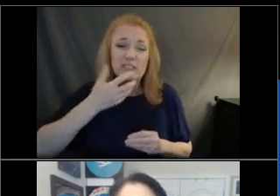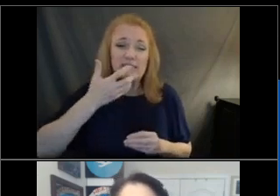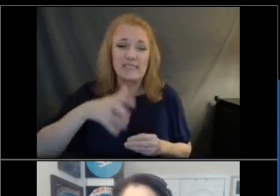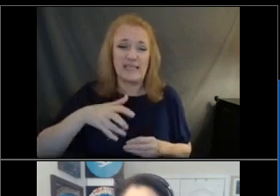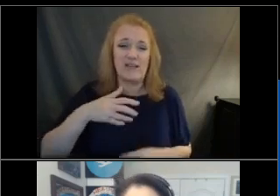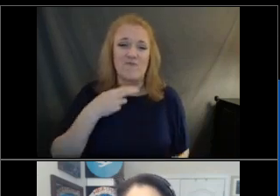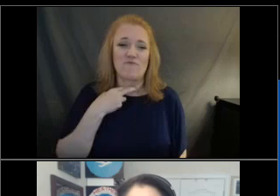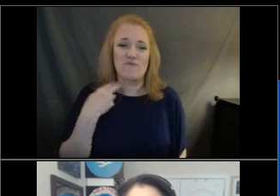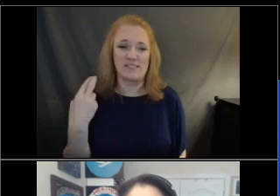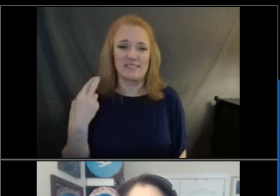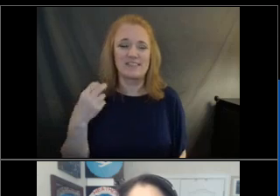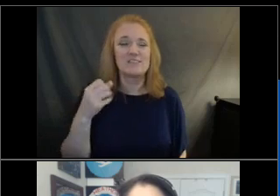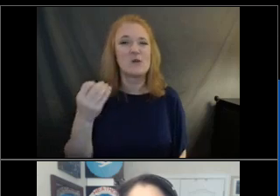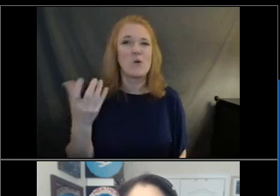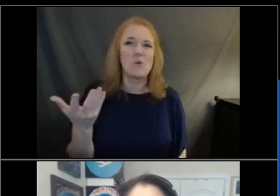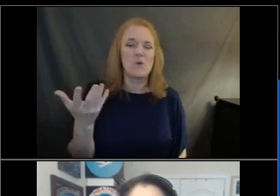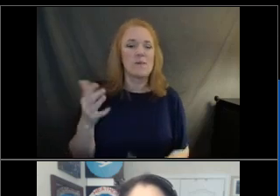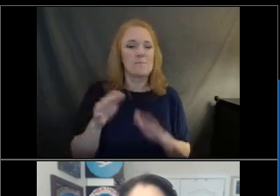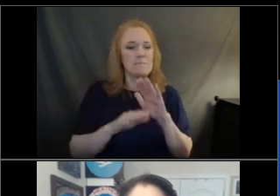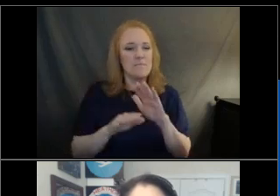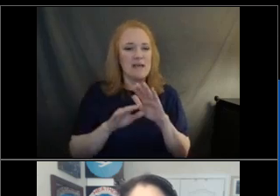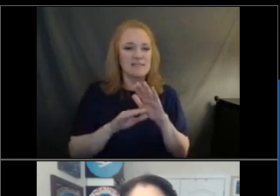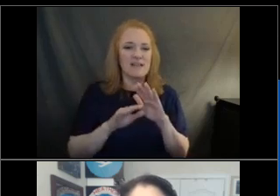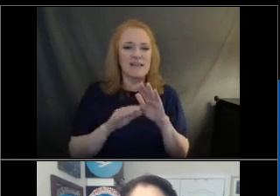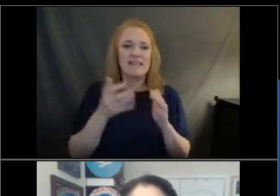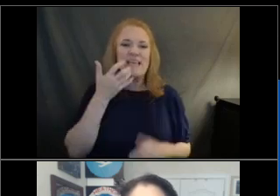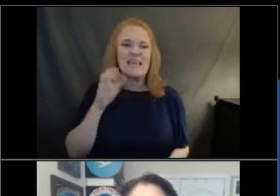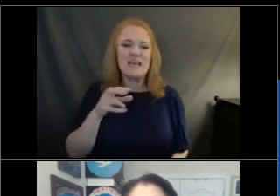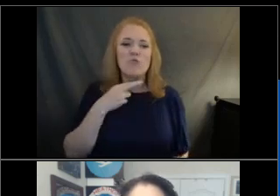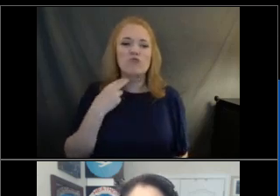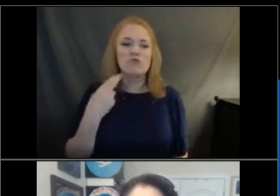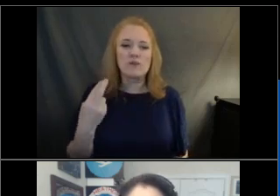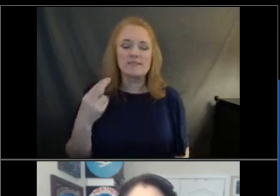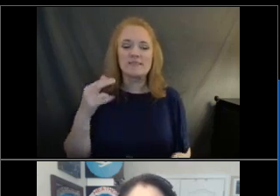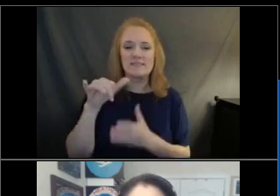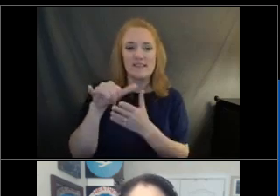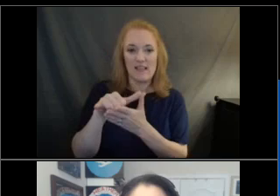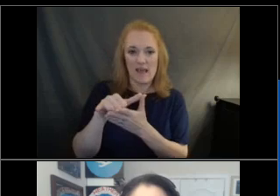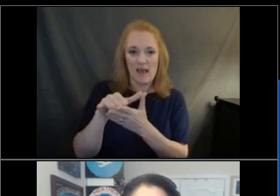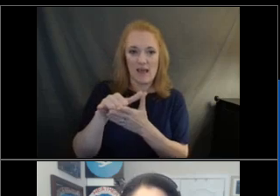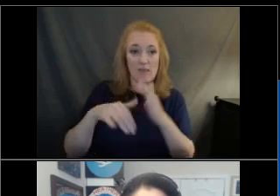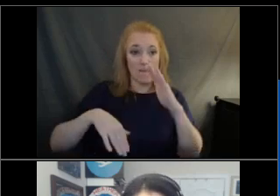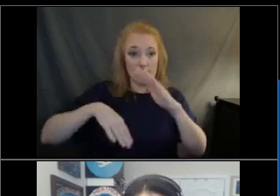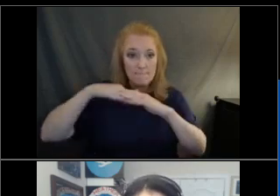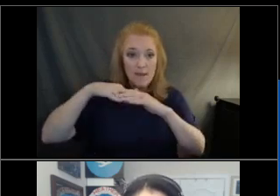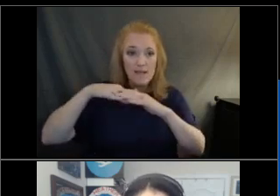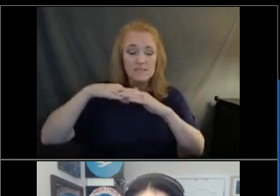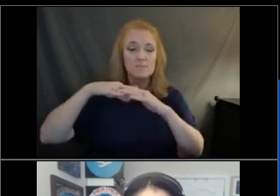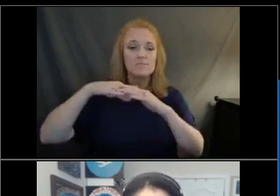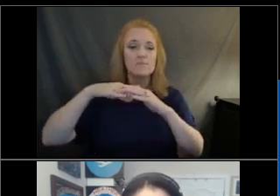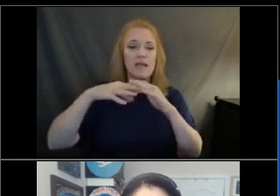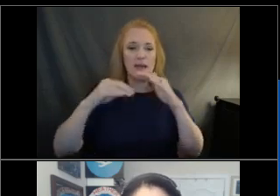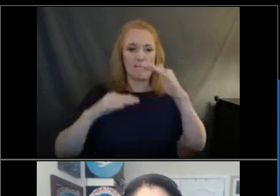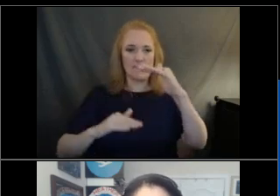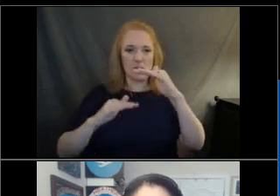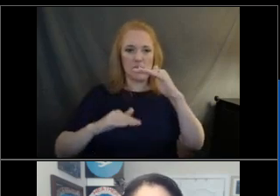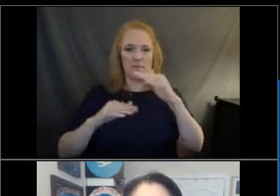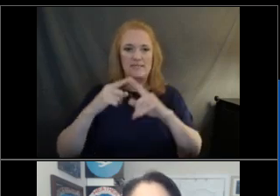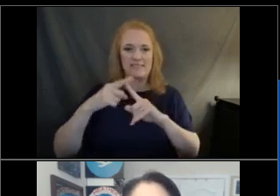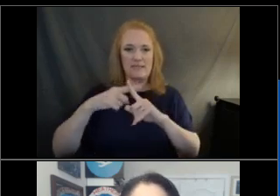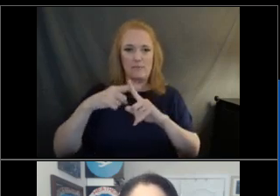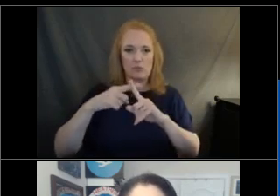So basically what HeatRisk does is it takes the maximum and minimum temperature forecasts